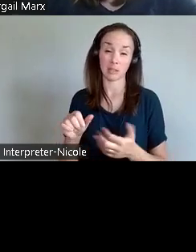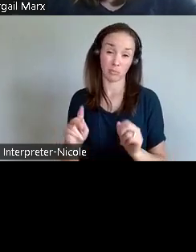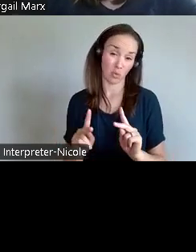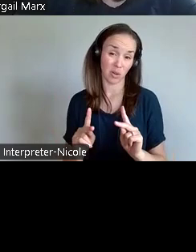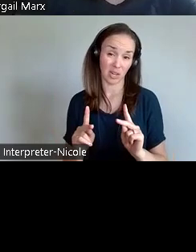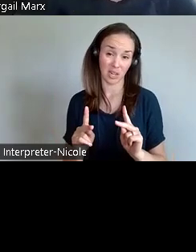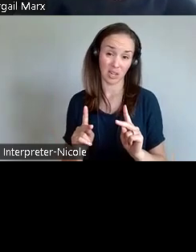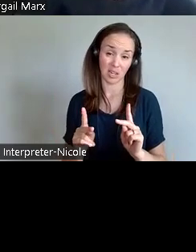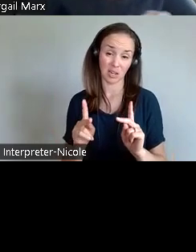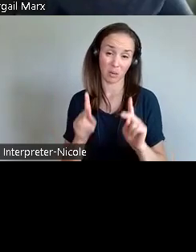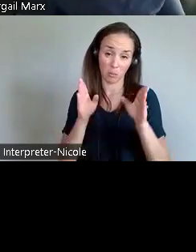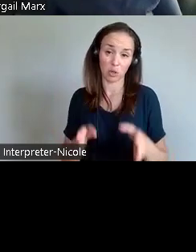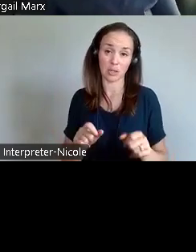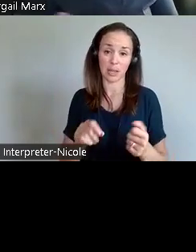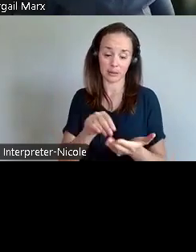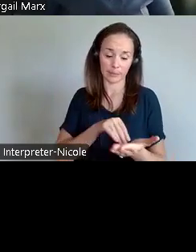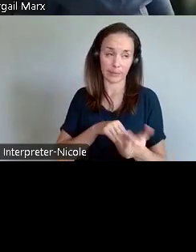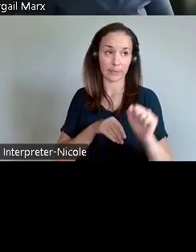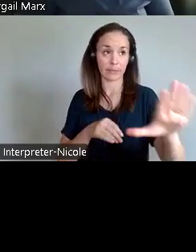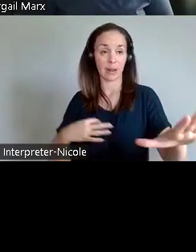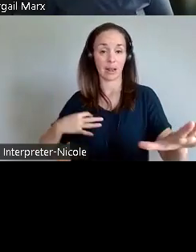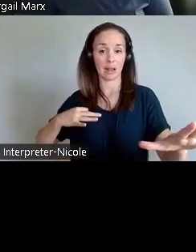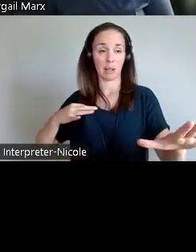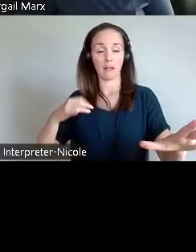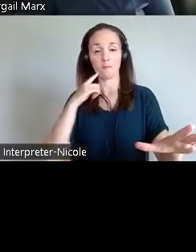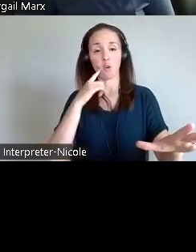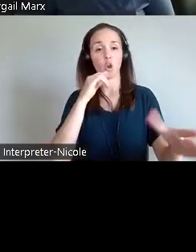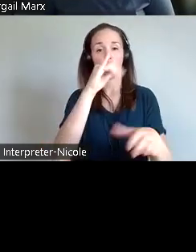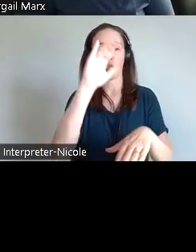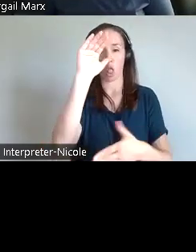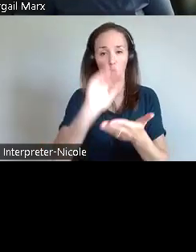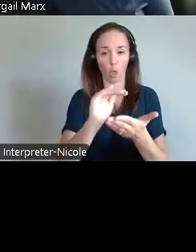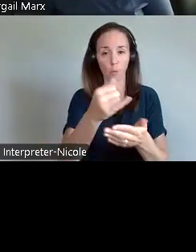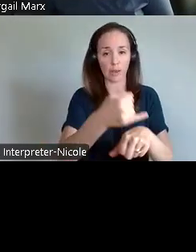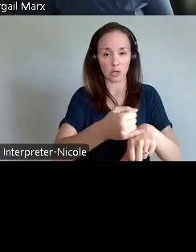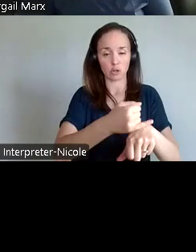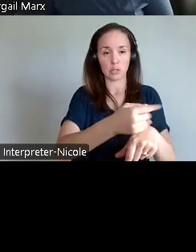individual to apply for a low interest loan for the purchase of assistive technology.